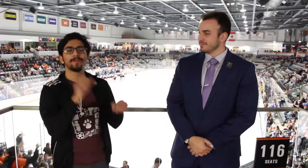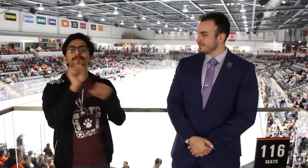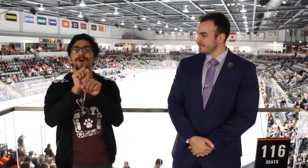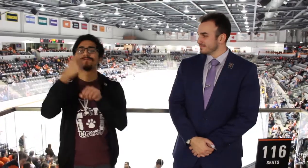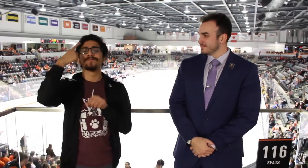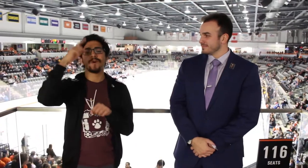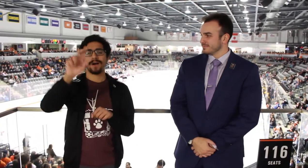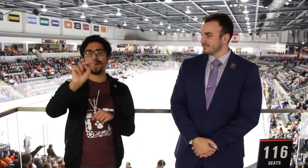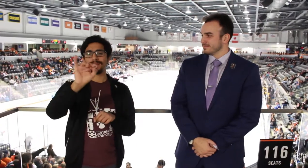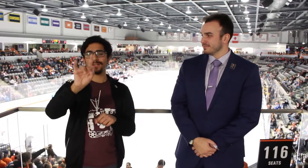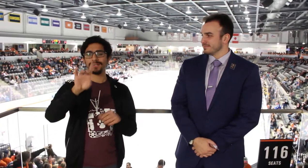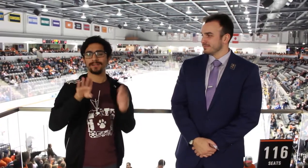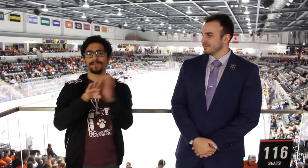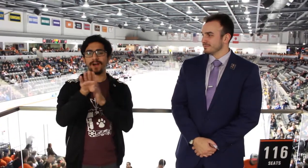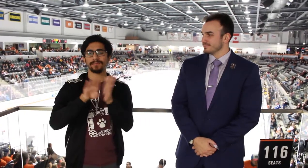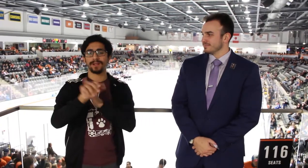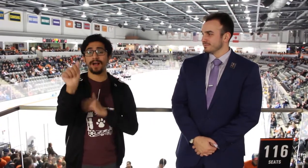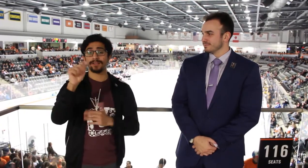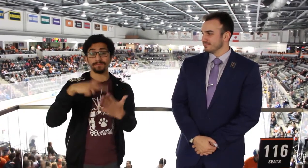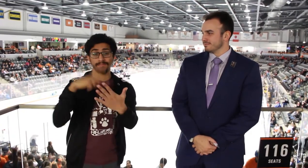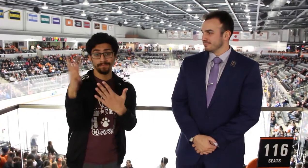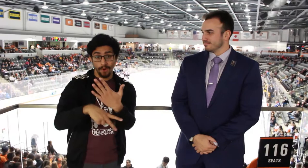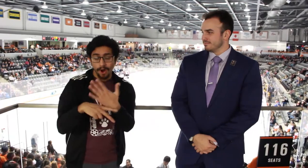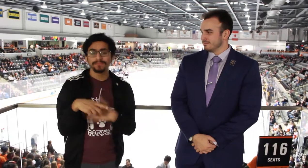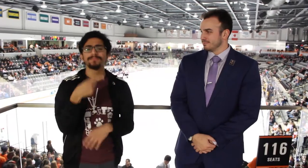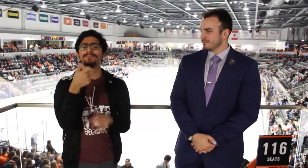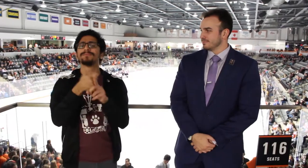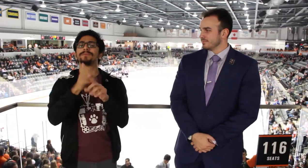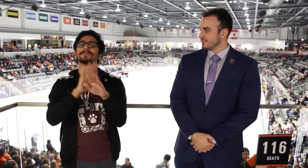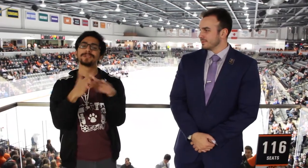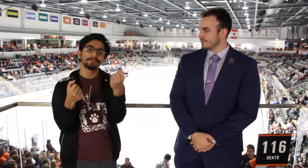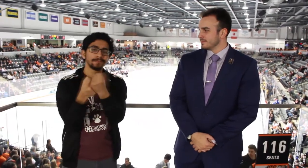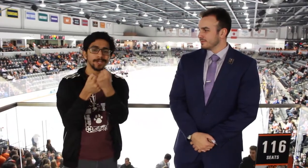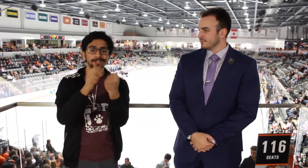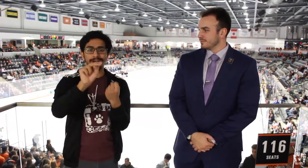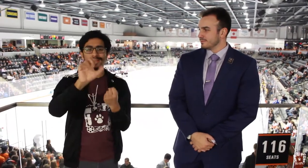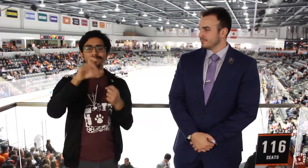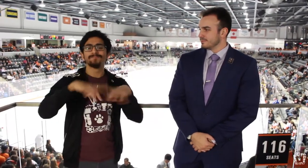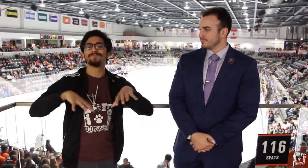He works for the NTID development program. He supports NSC